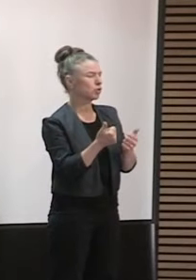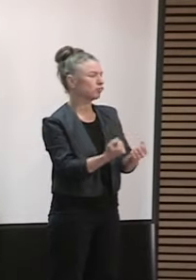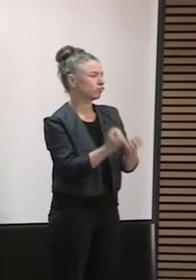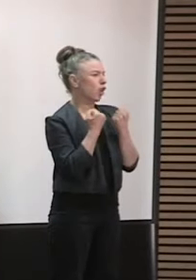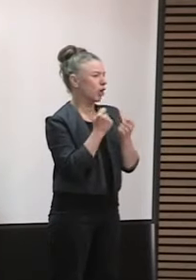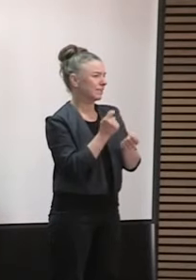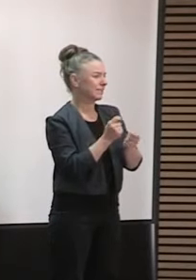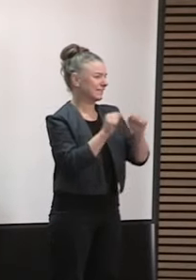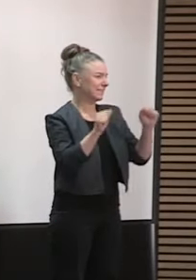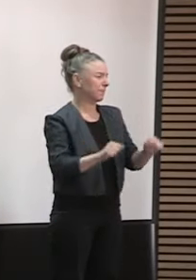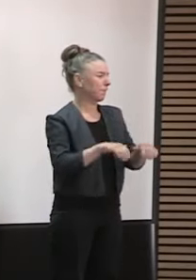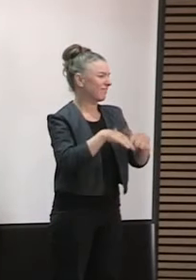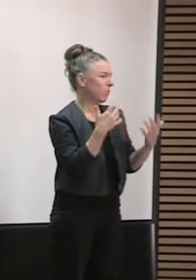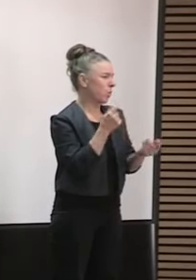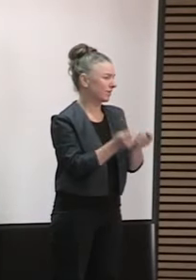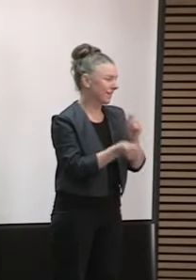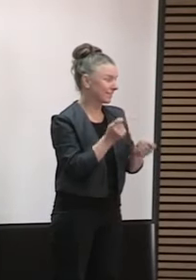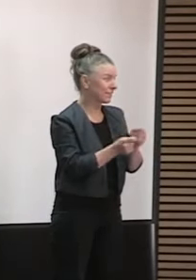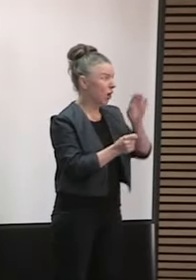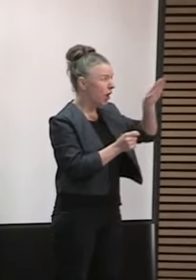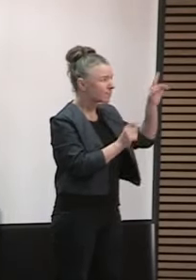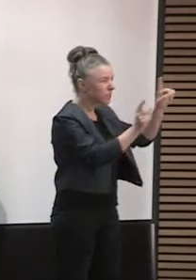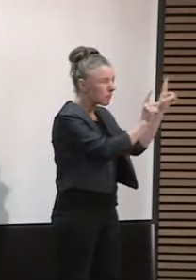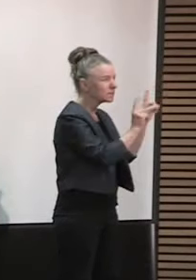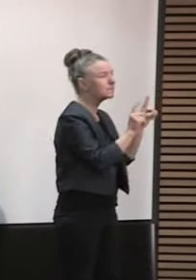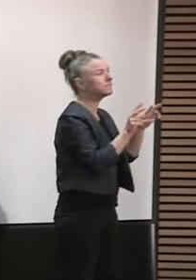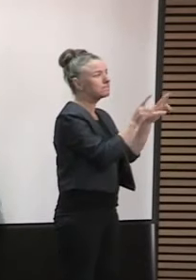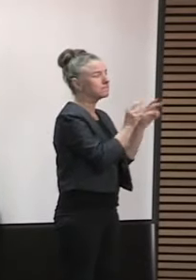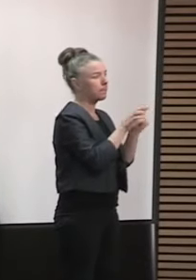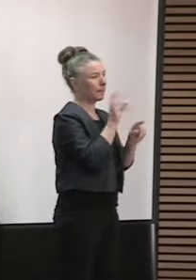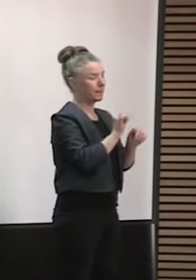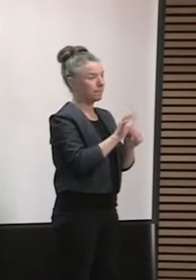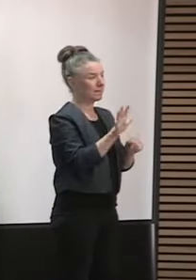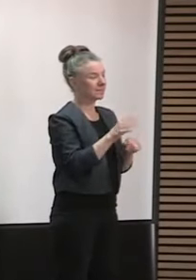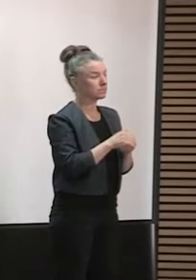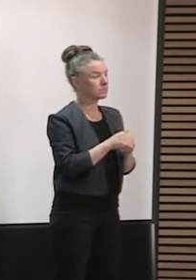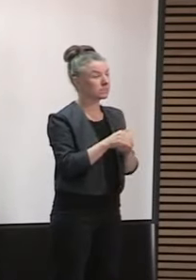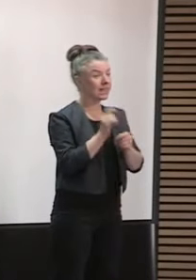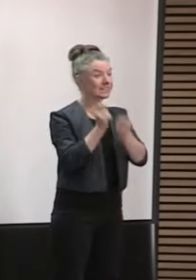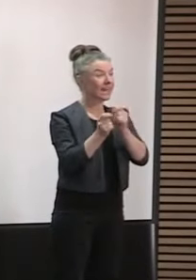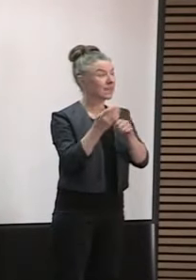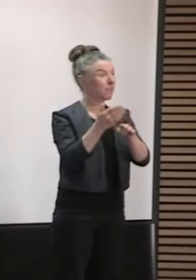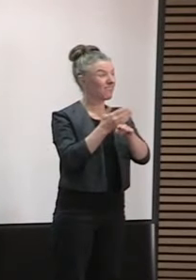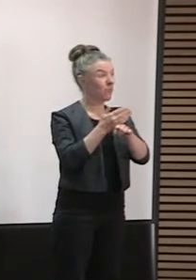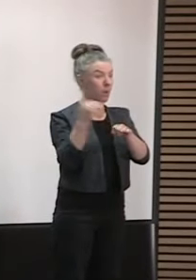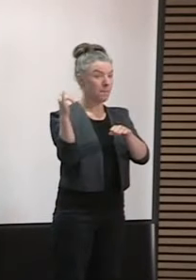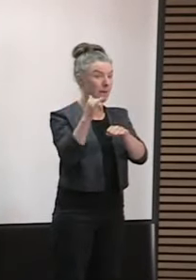What we don't want to do is stop flights in and out of New Zealand inadvertently. We need